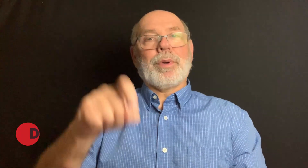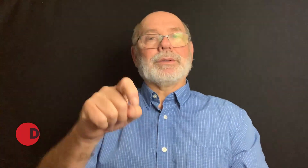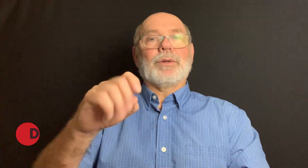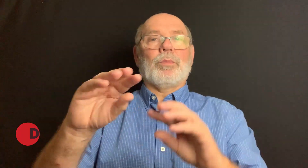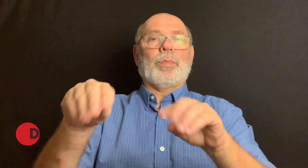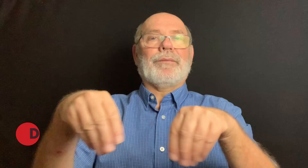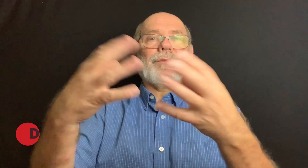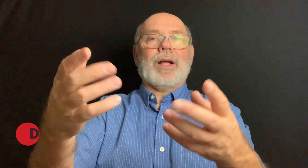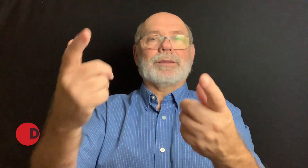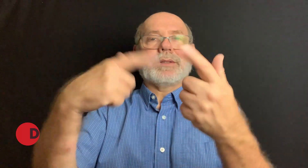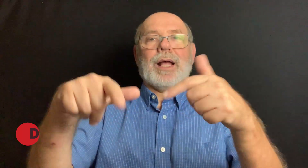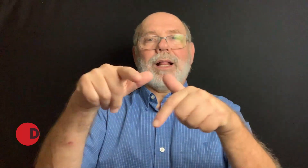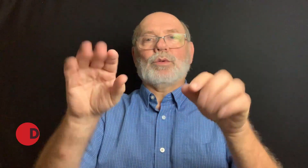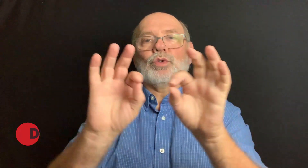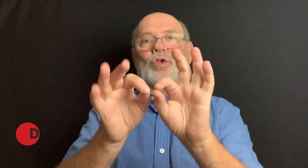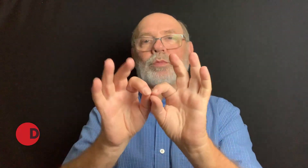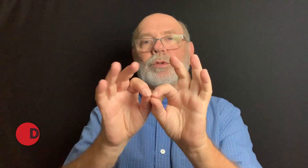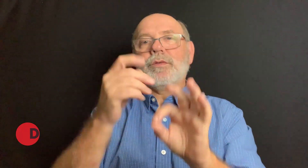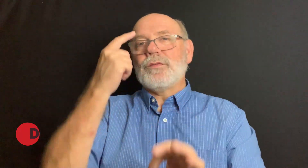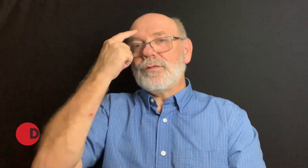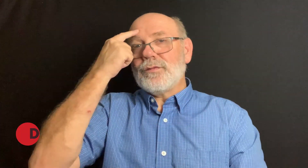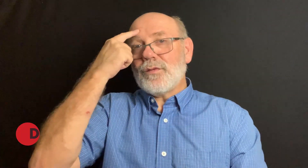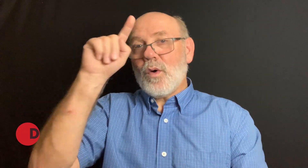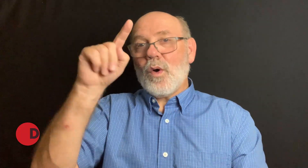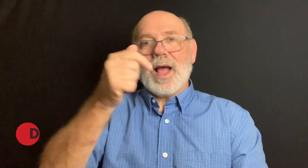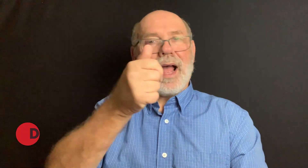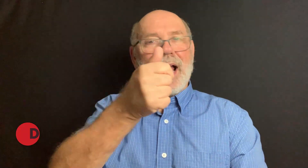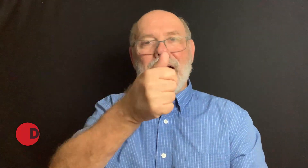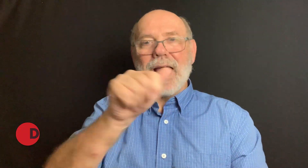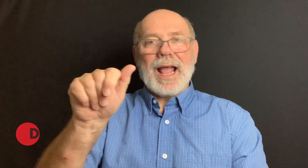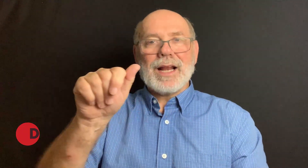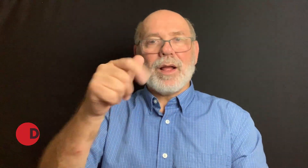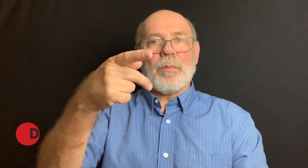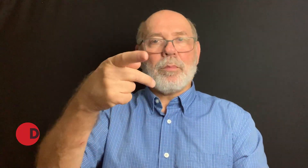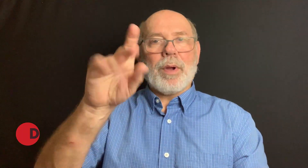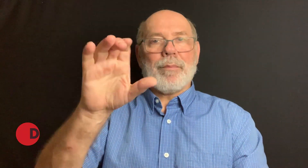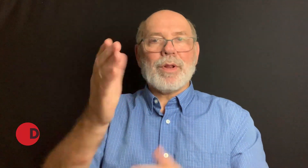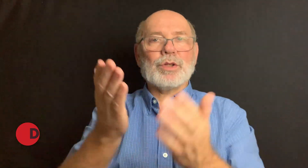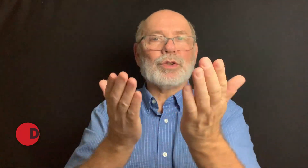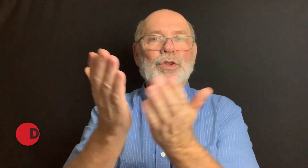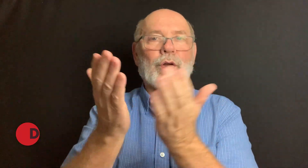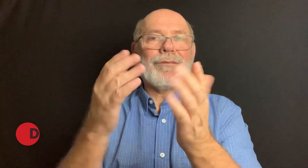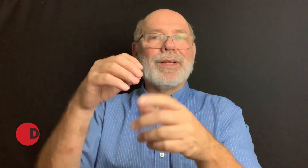must provide sign language interpreters for any public